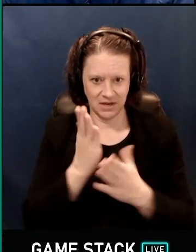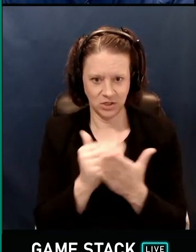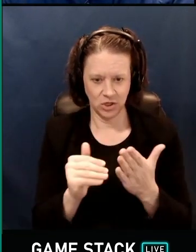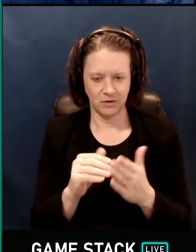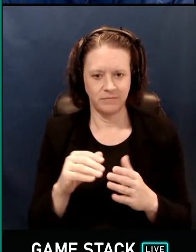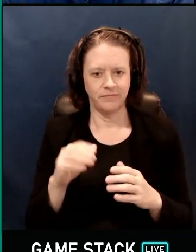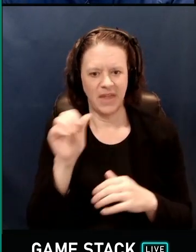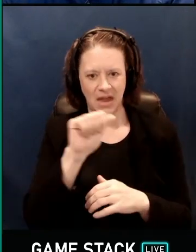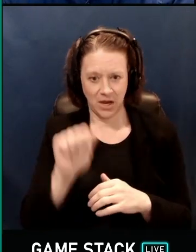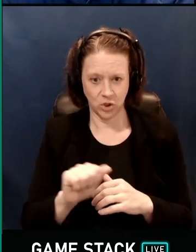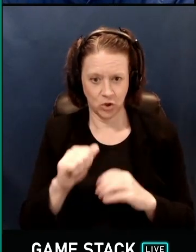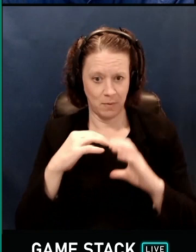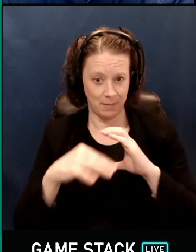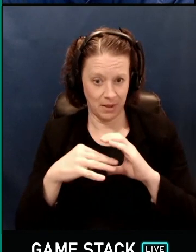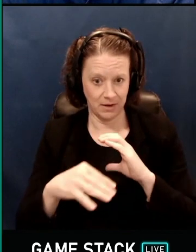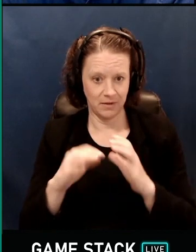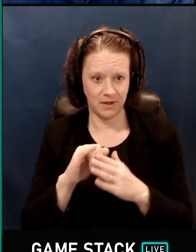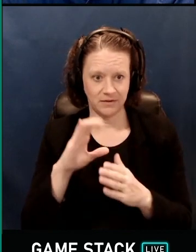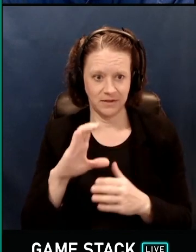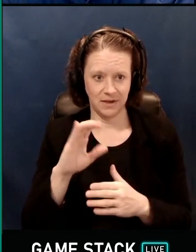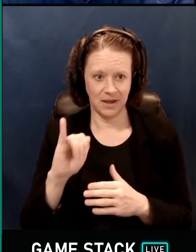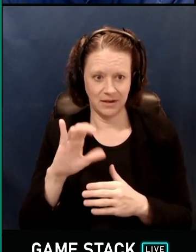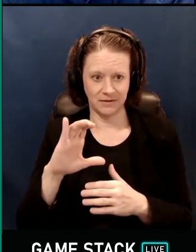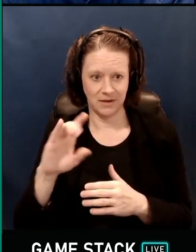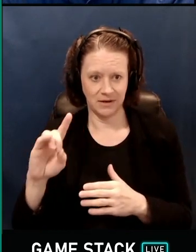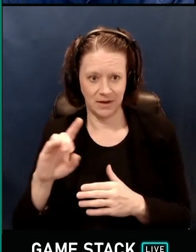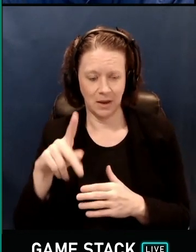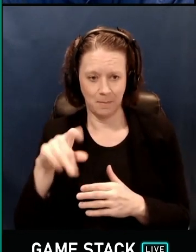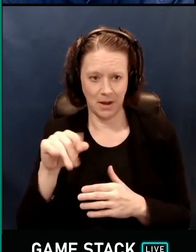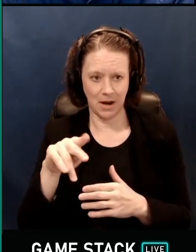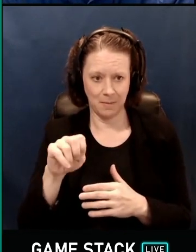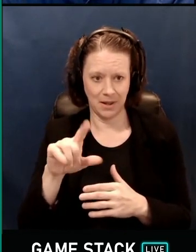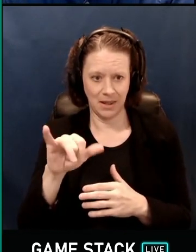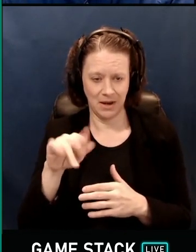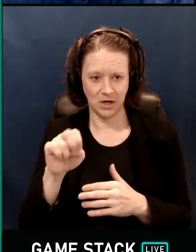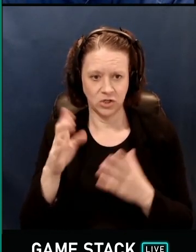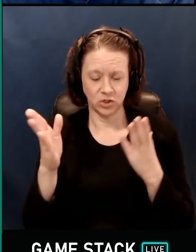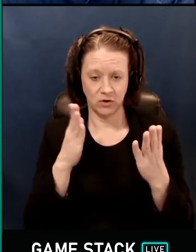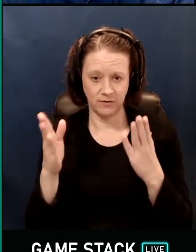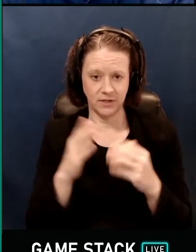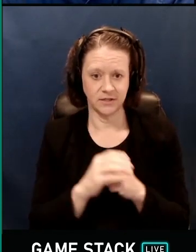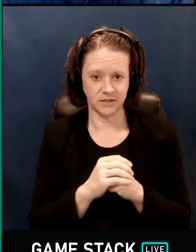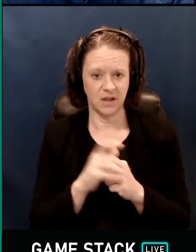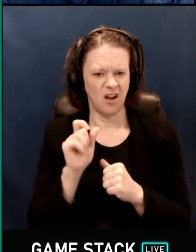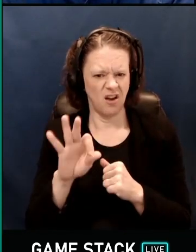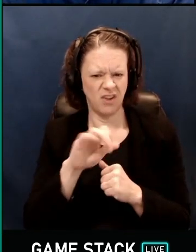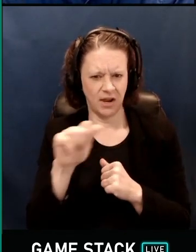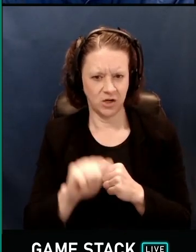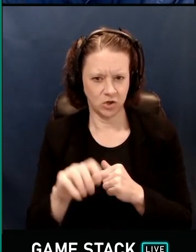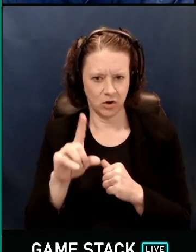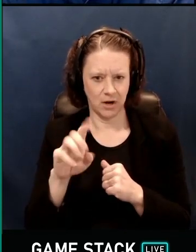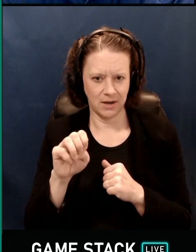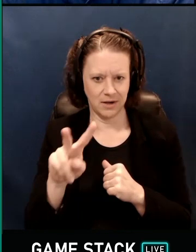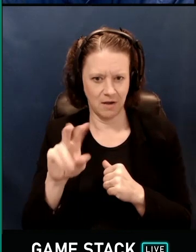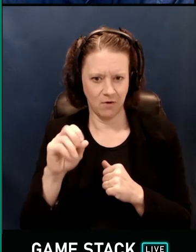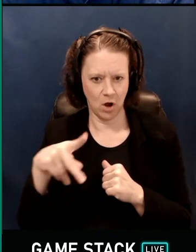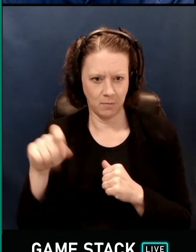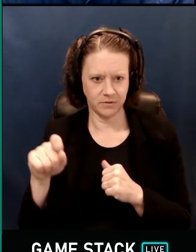It's a CI/CD pipeline service of Azure DevOps. It supports Windows, Mac OS,